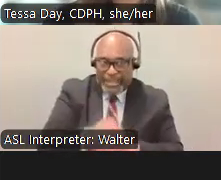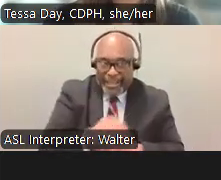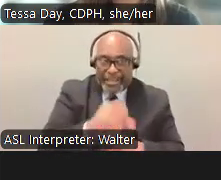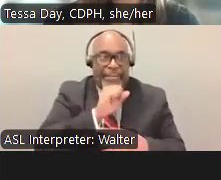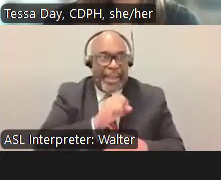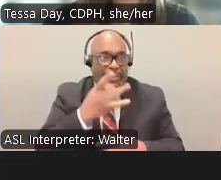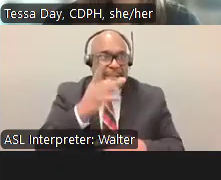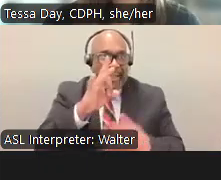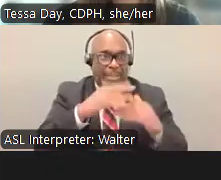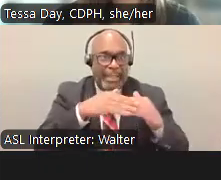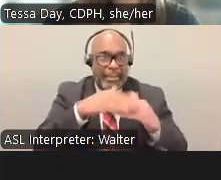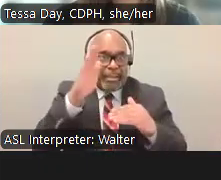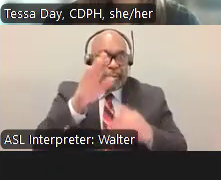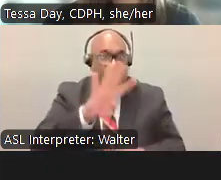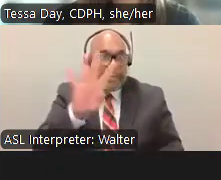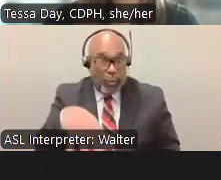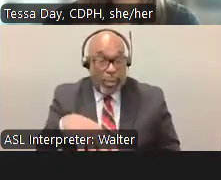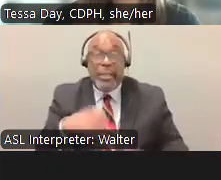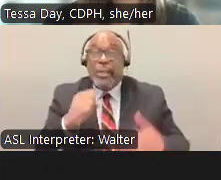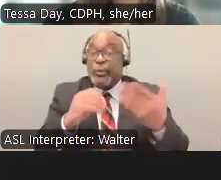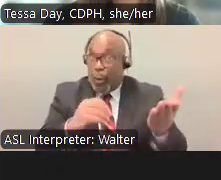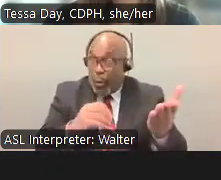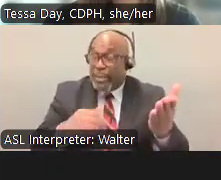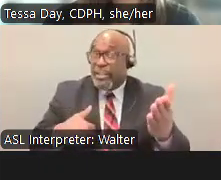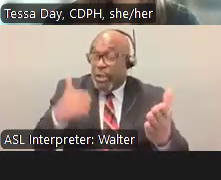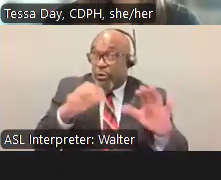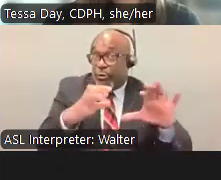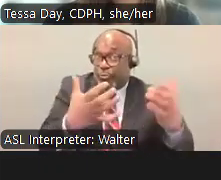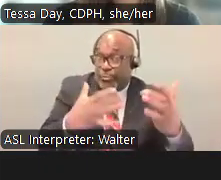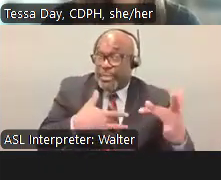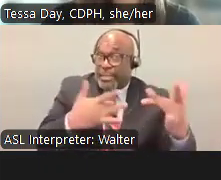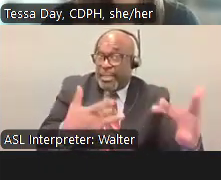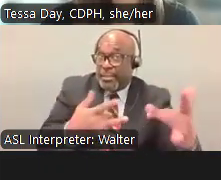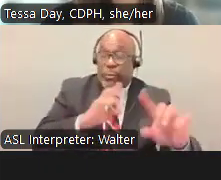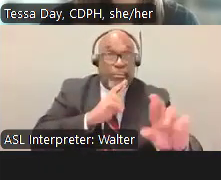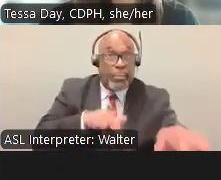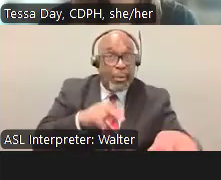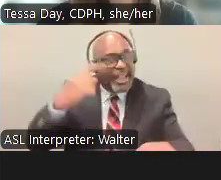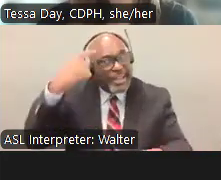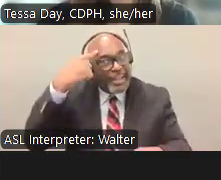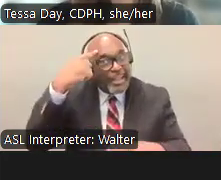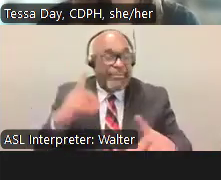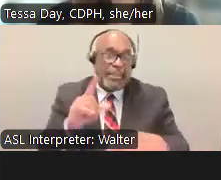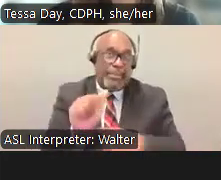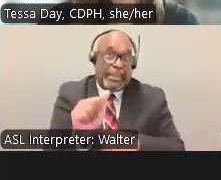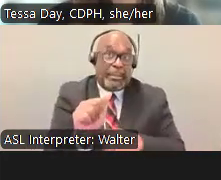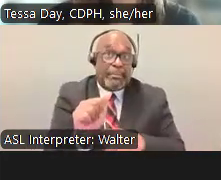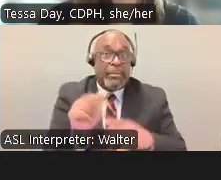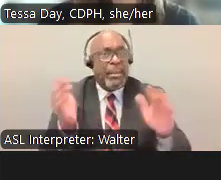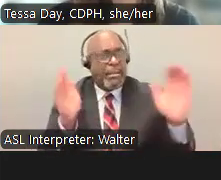13:26:00 18-44. So it's a younger 13:26:01 population of people that tend 13:26:03 to report cognitive 13:26:05 disabilities. In contrast,